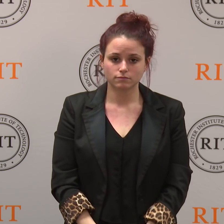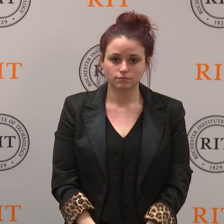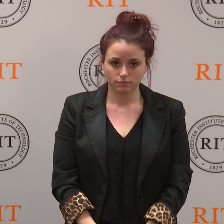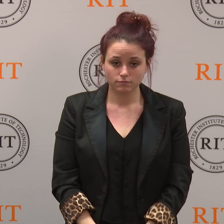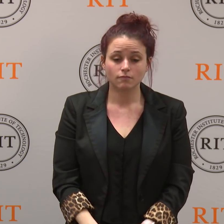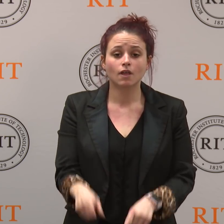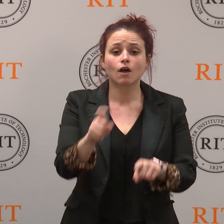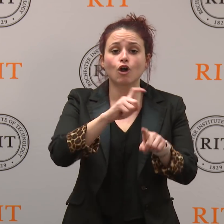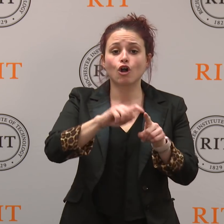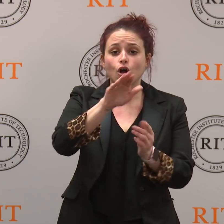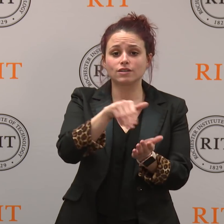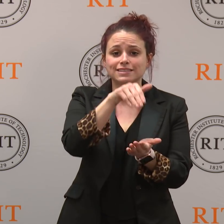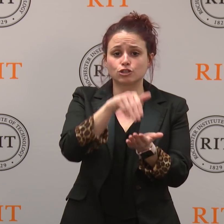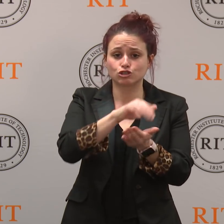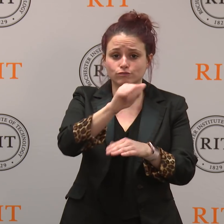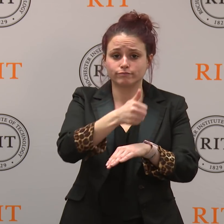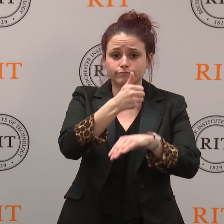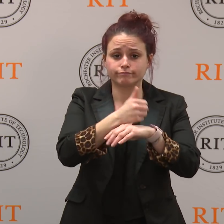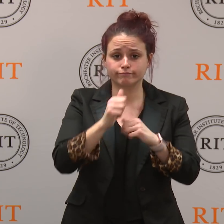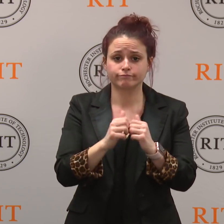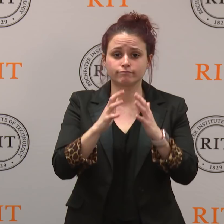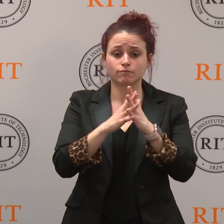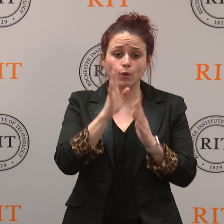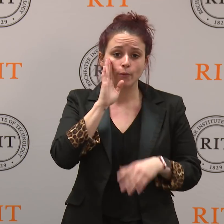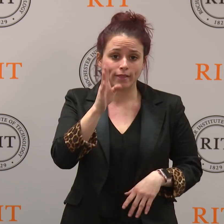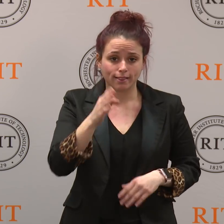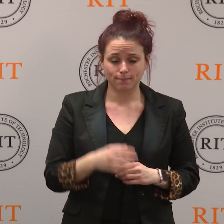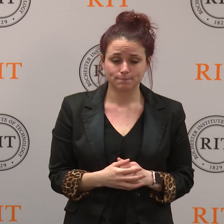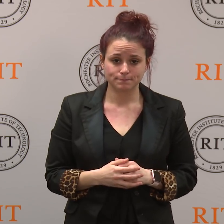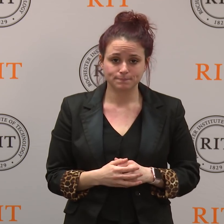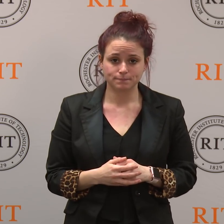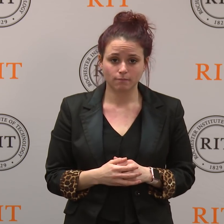Call Center to be activated: